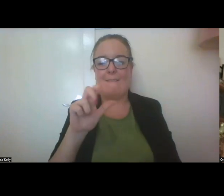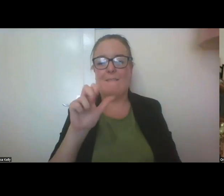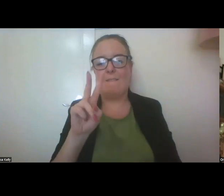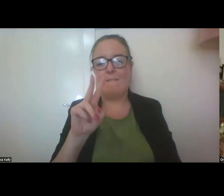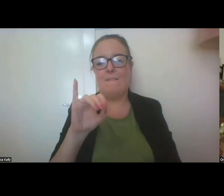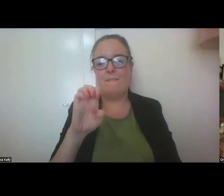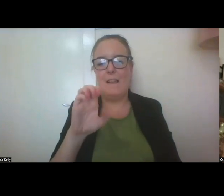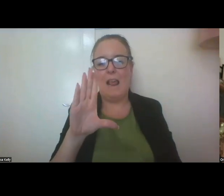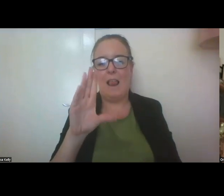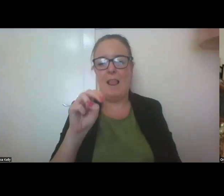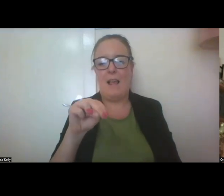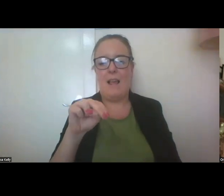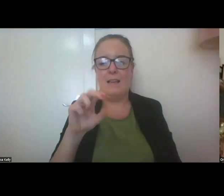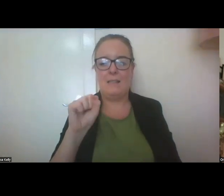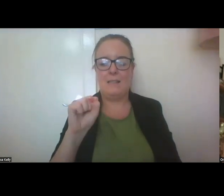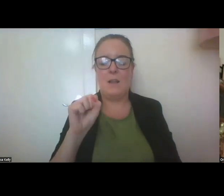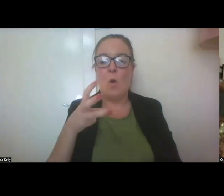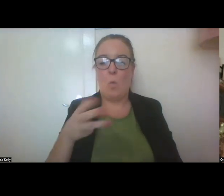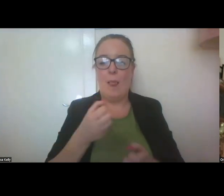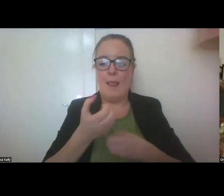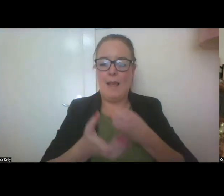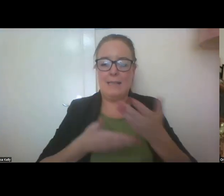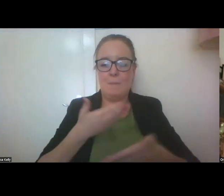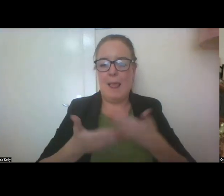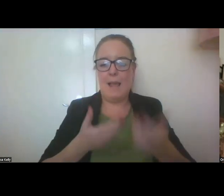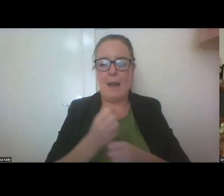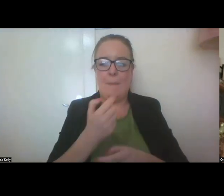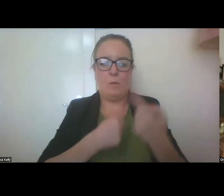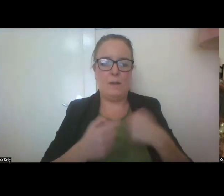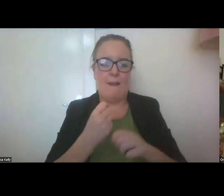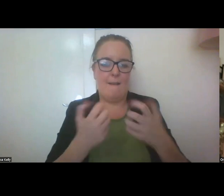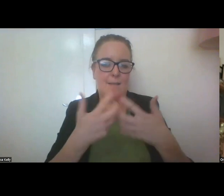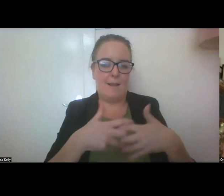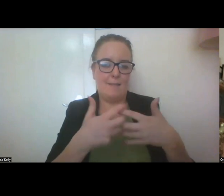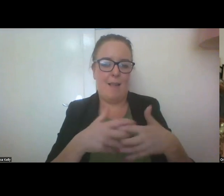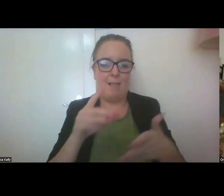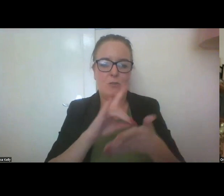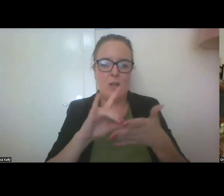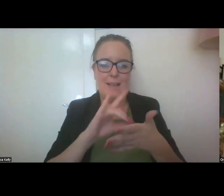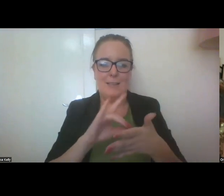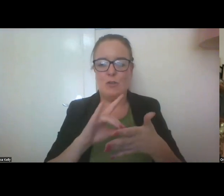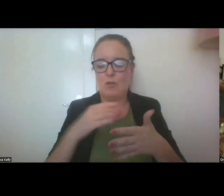and a little bit of history of where we've come from, where we are now, and where we're hopefully going in the future.